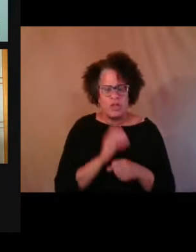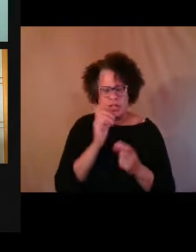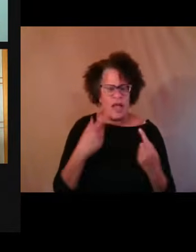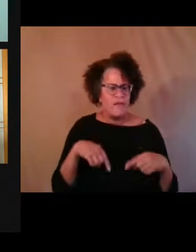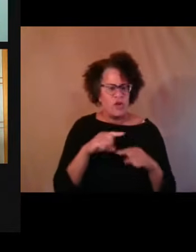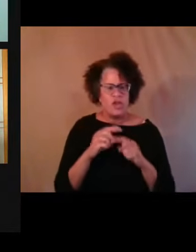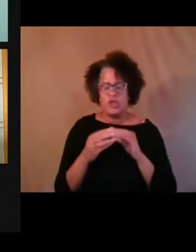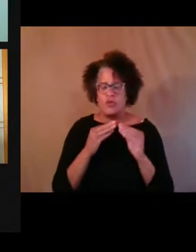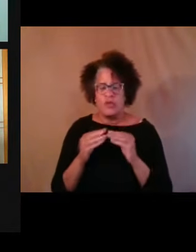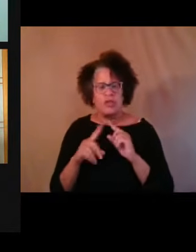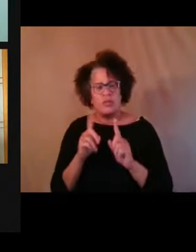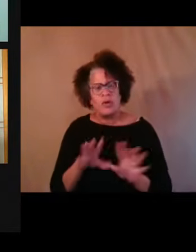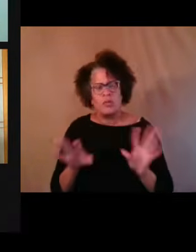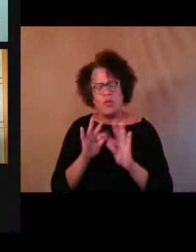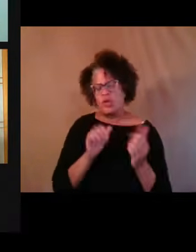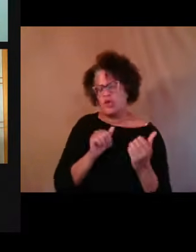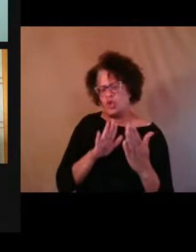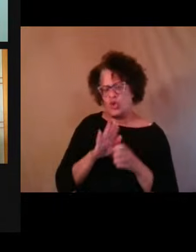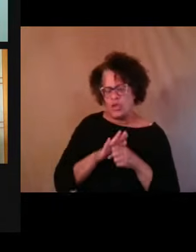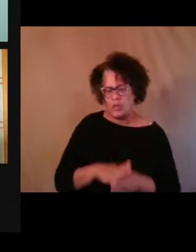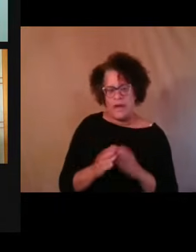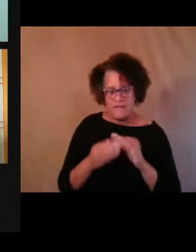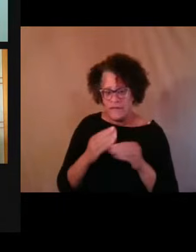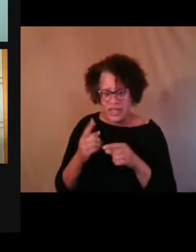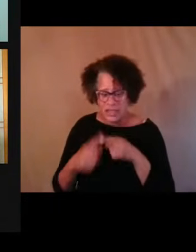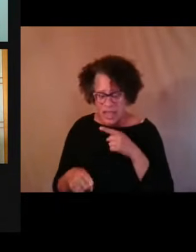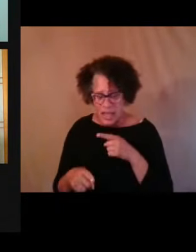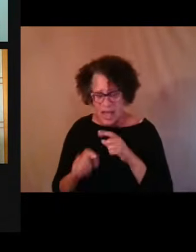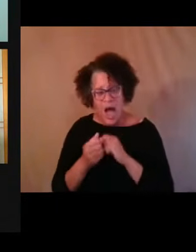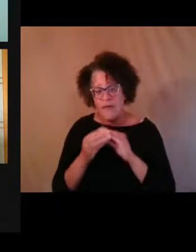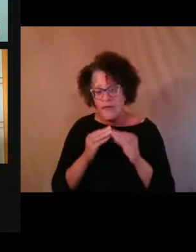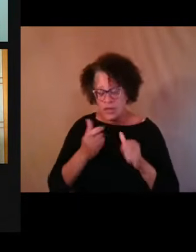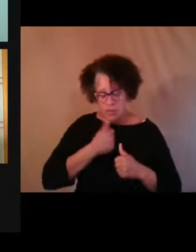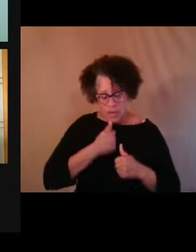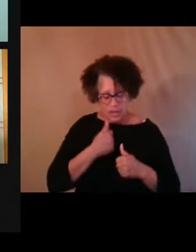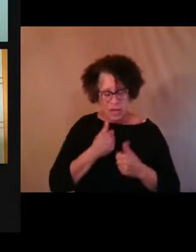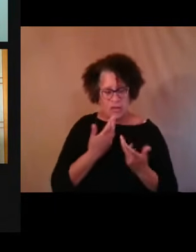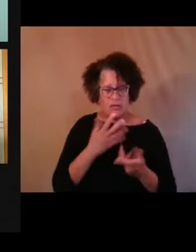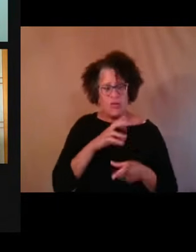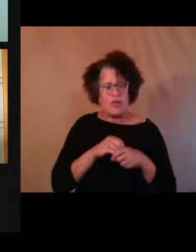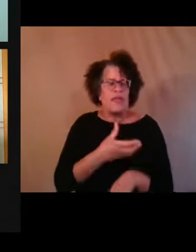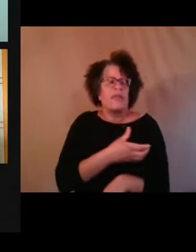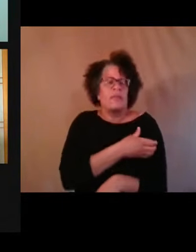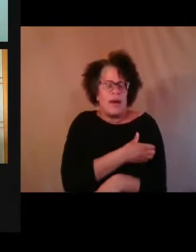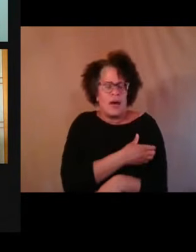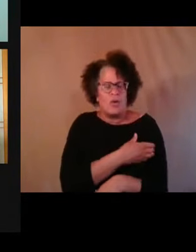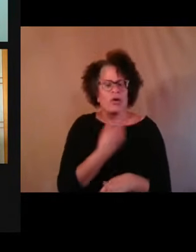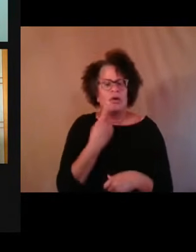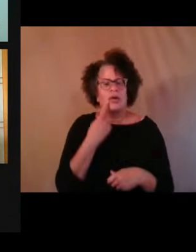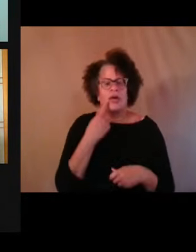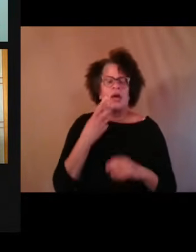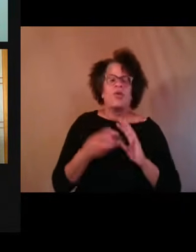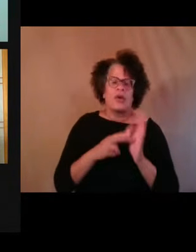but to address it, and how we fix it with ourselves is in the power of... And when I say we don't fix it,